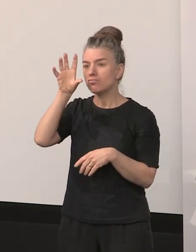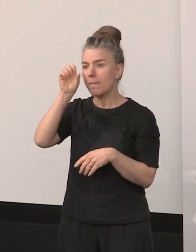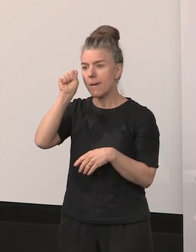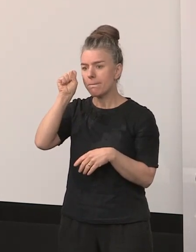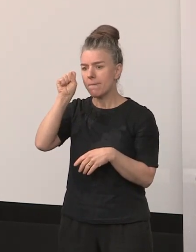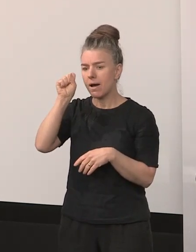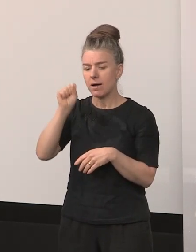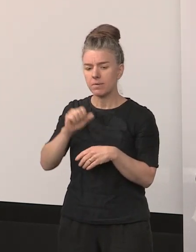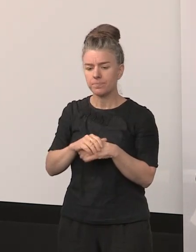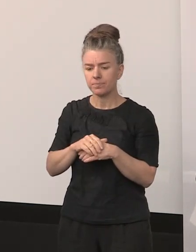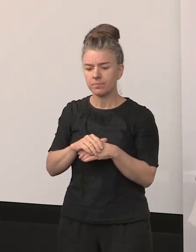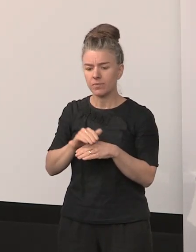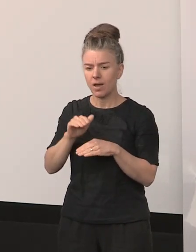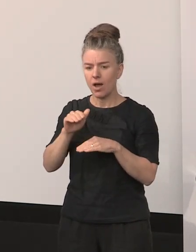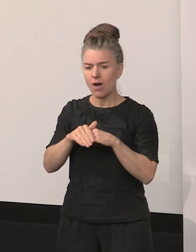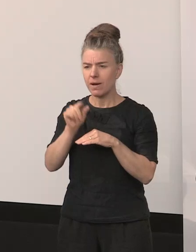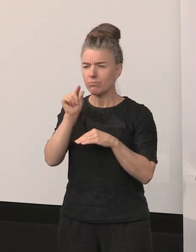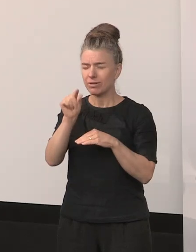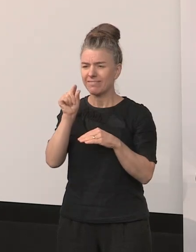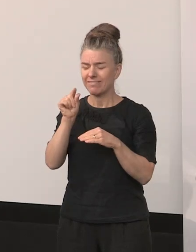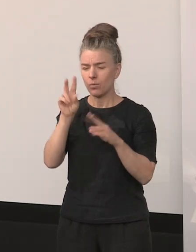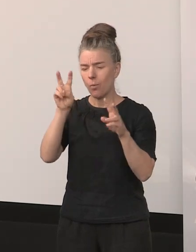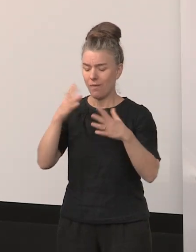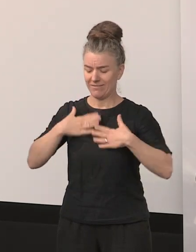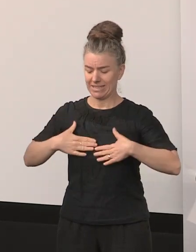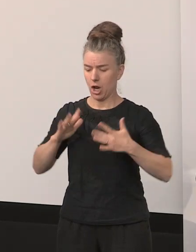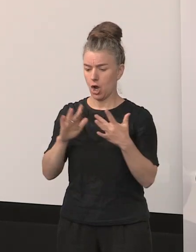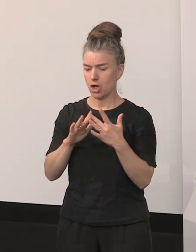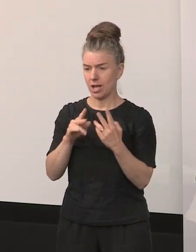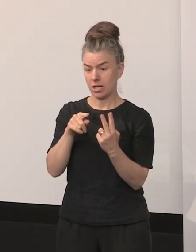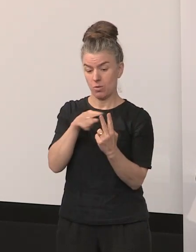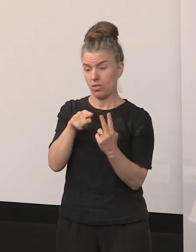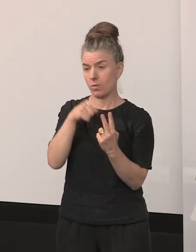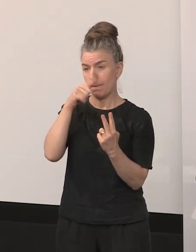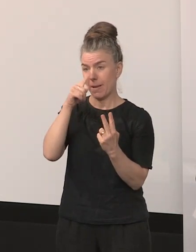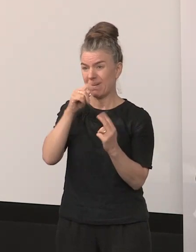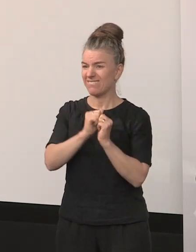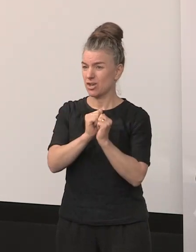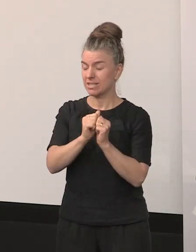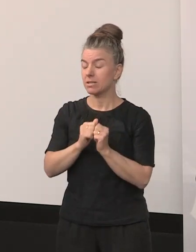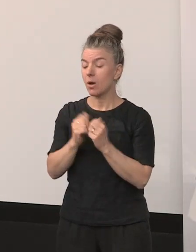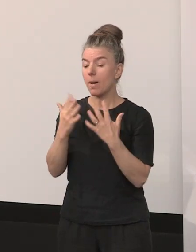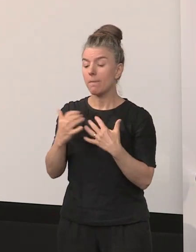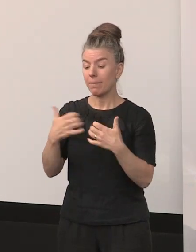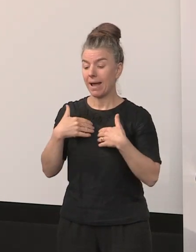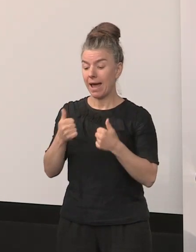of Auckland, they'd got lost. Neither of them recalled, nor still recall, the fact that there was brief physical